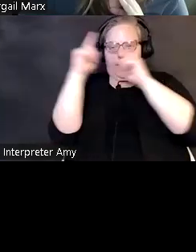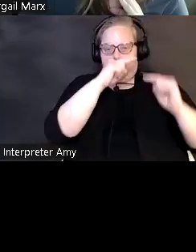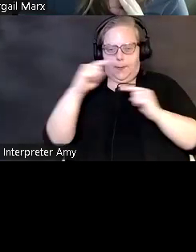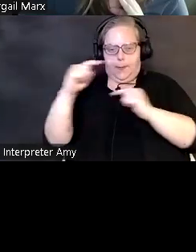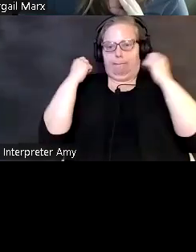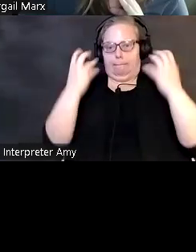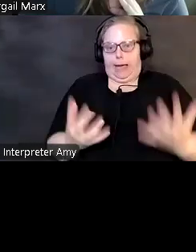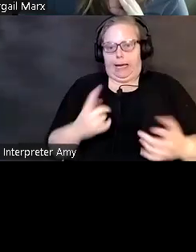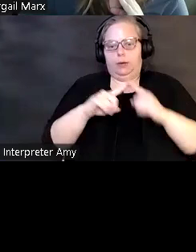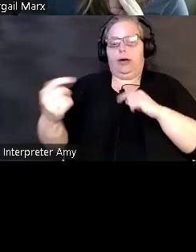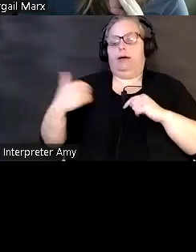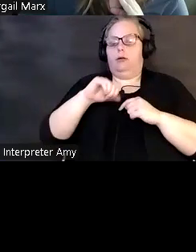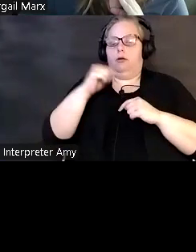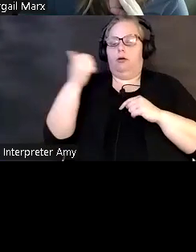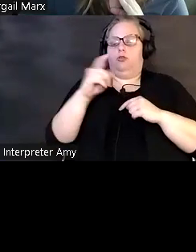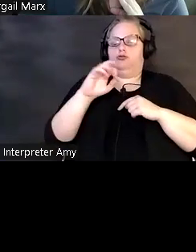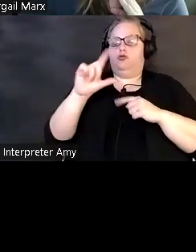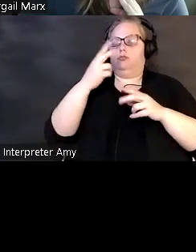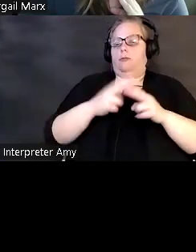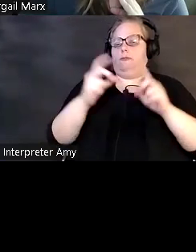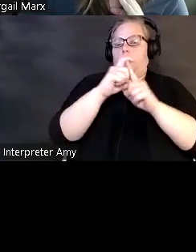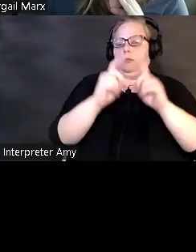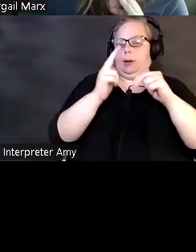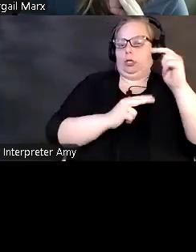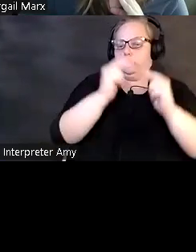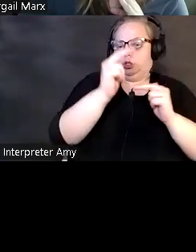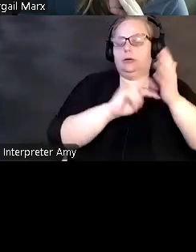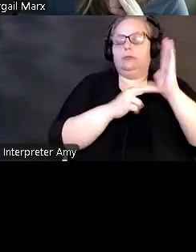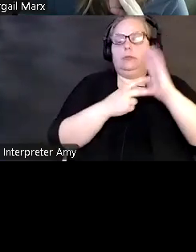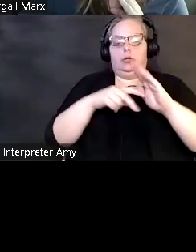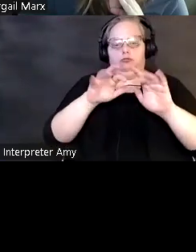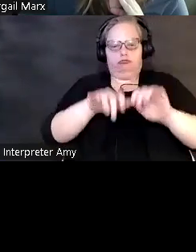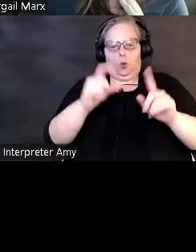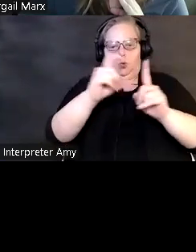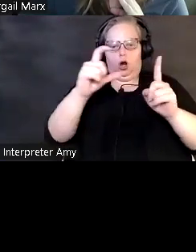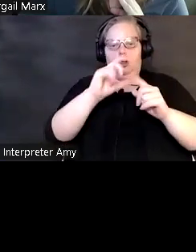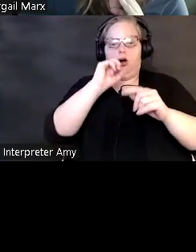builder where you can type in the word and it will automatically hide all the rest of the words and